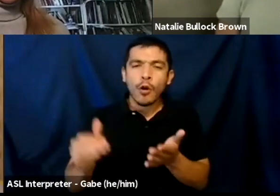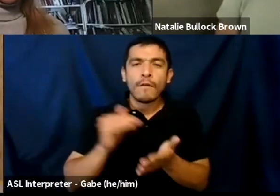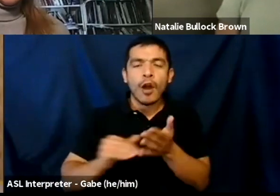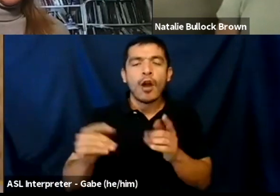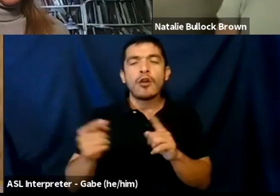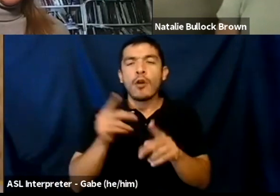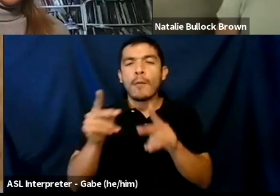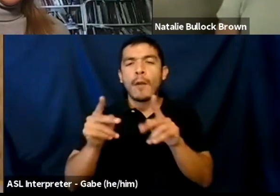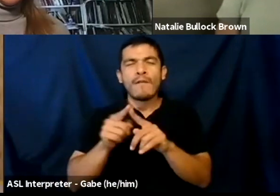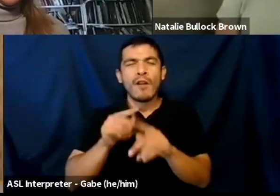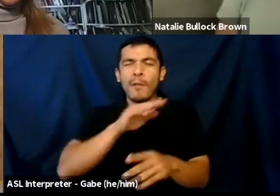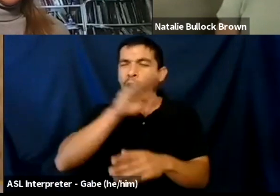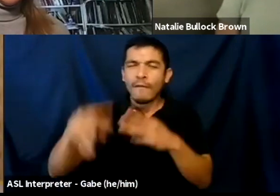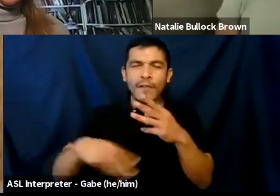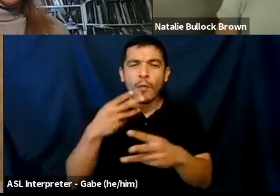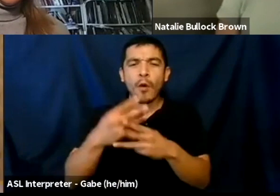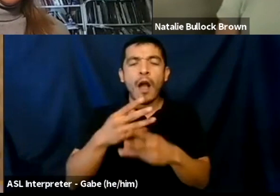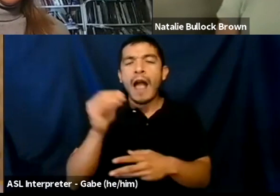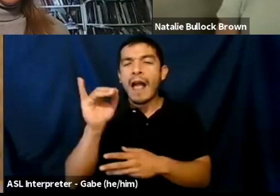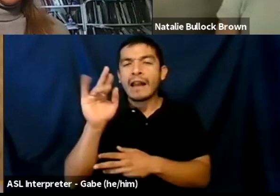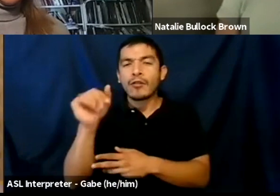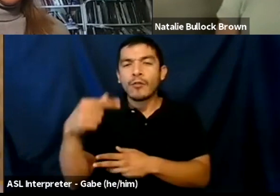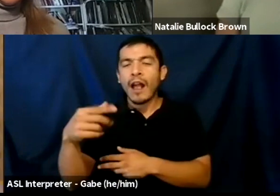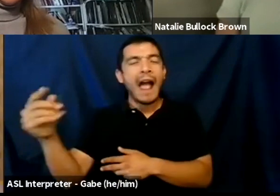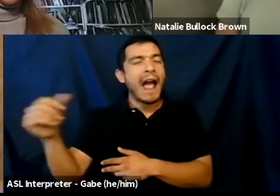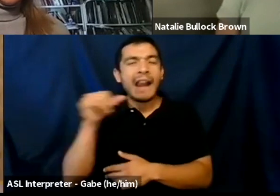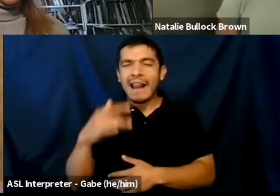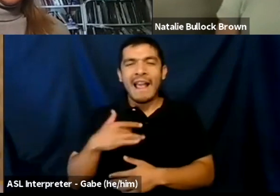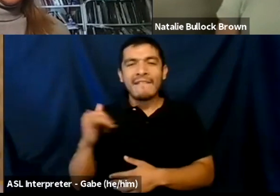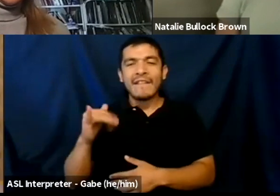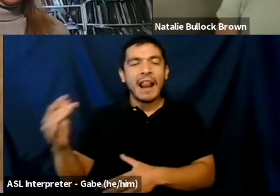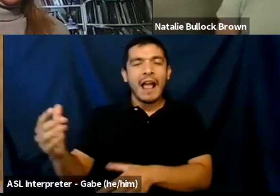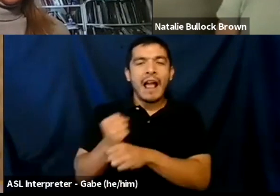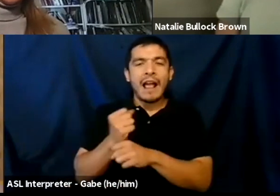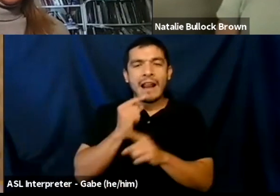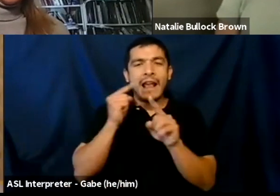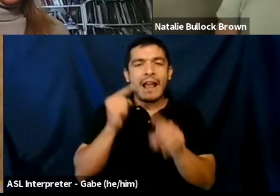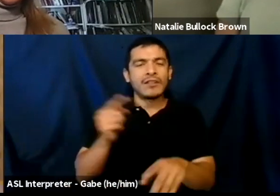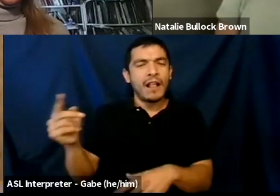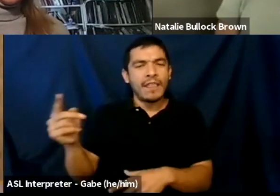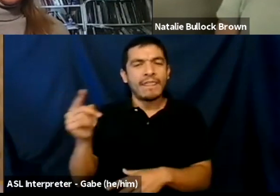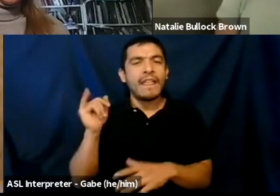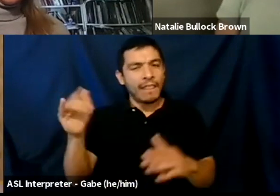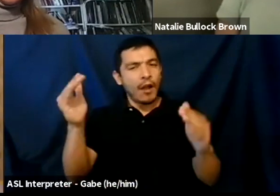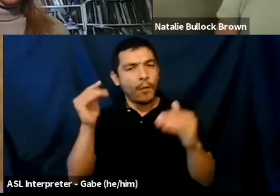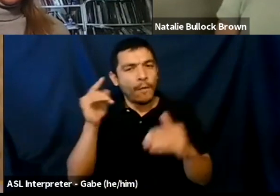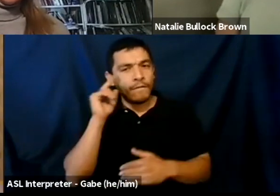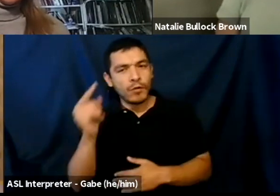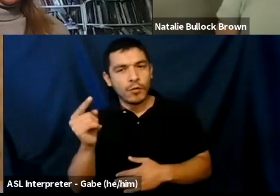And they didn't feel it like they really saw a result that they had hoped for. So, yes, there was a humanitarian response.